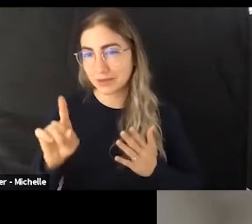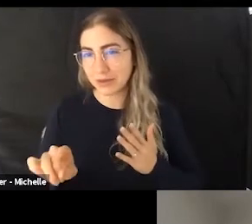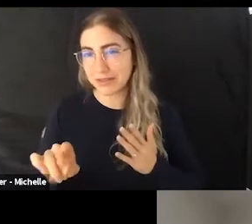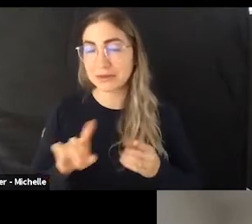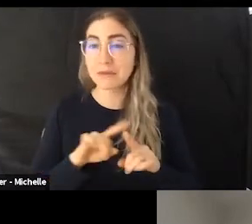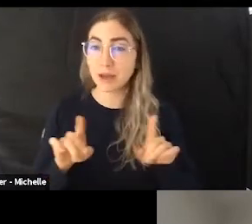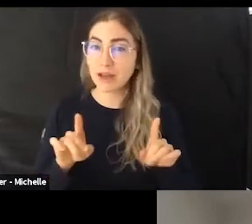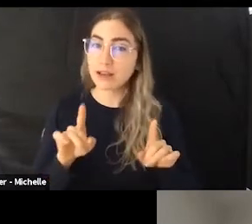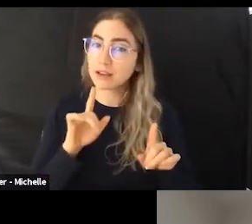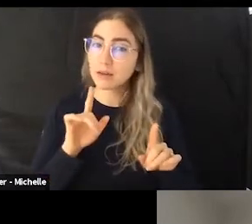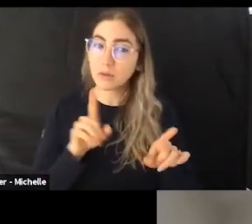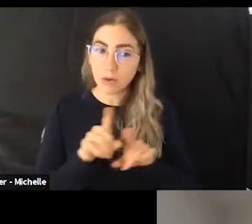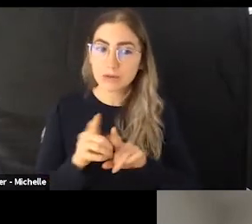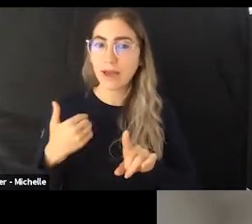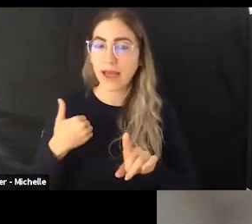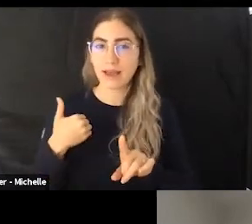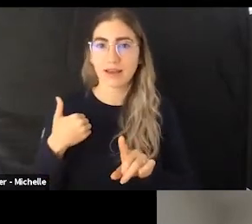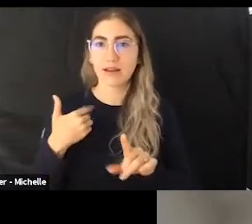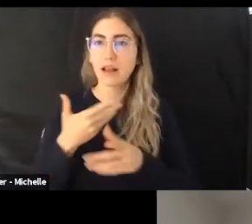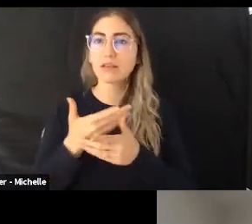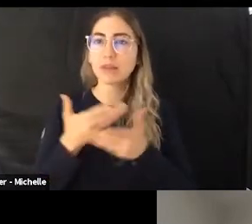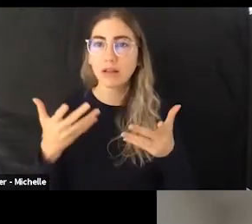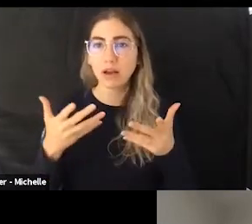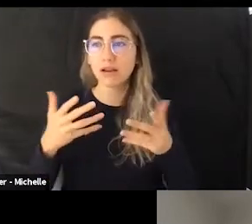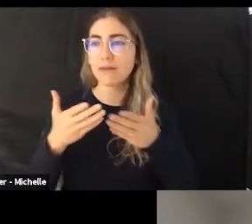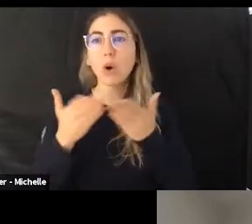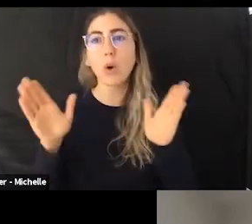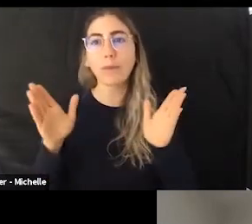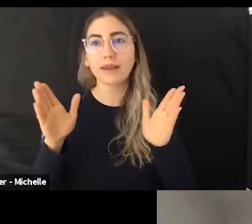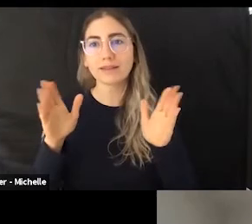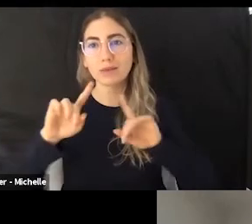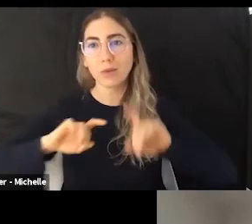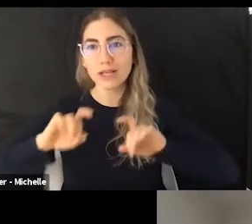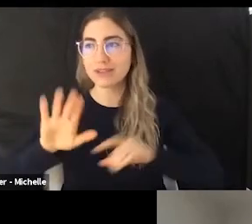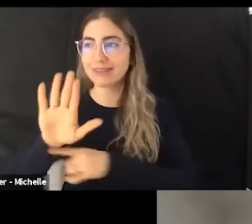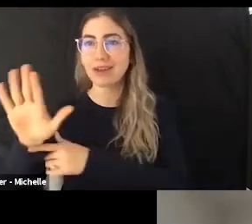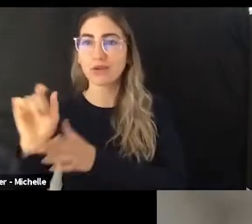OF RESPONSES THROUGH OPEN-ENDED QUESTIONS, OPEN-ENDED QUESTIONS, AND WE'RE INVITING PEOPLE TO WRITE AND WE'RE INVITING PEOPLE TO WRITE THEIR RESPONSES AND WHAT THEIR RESPONSES AND WHAT A RESPONSE WE GOT.